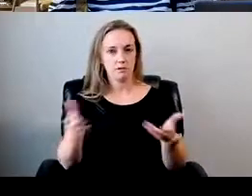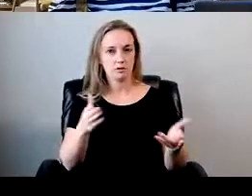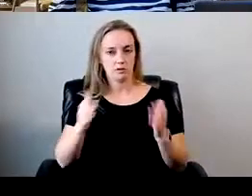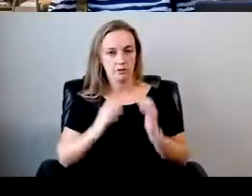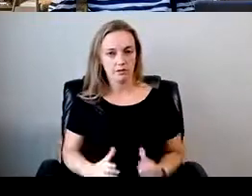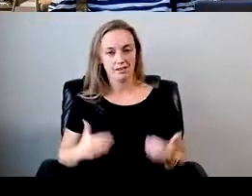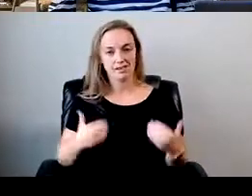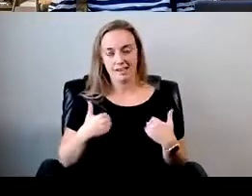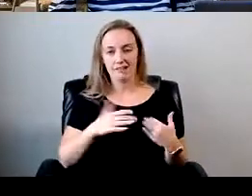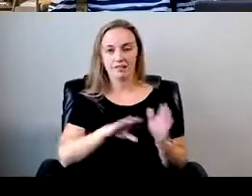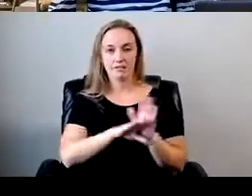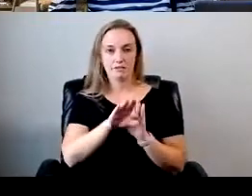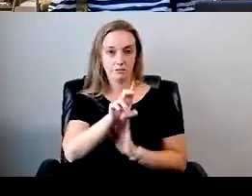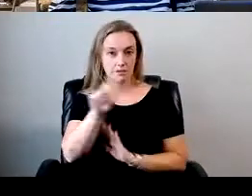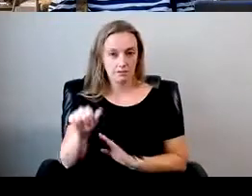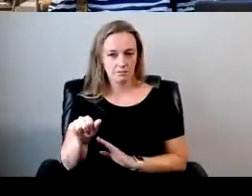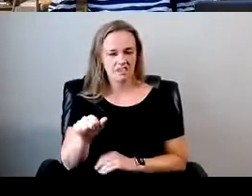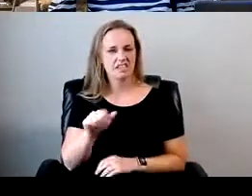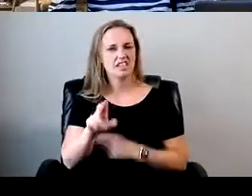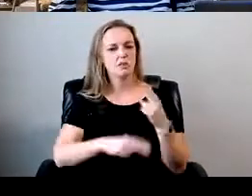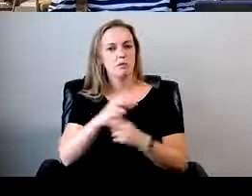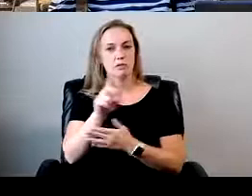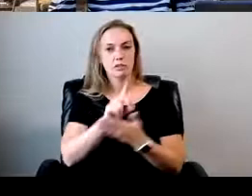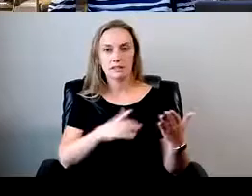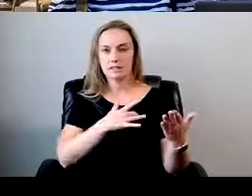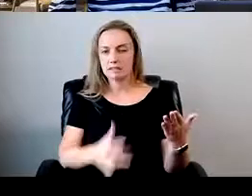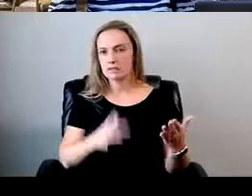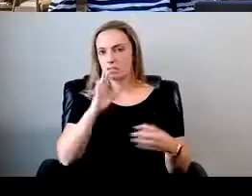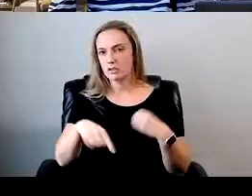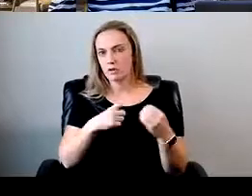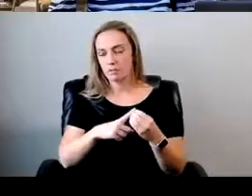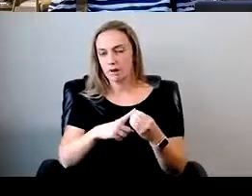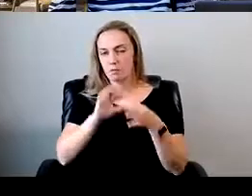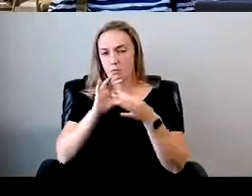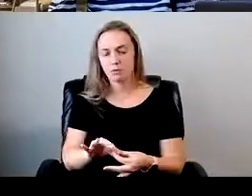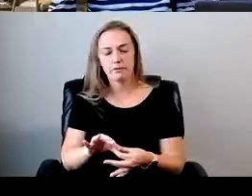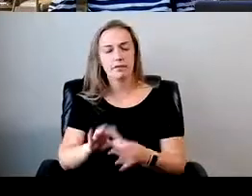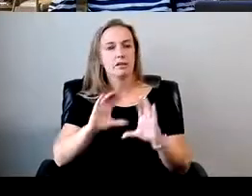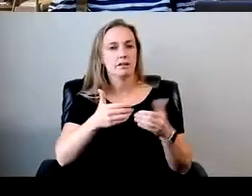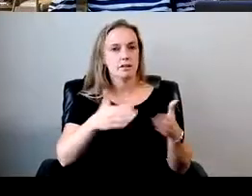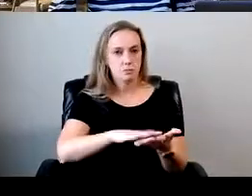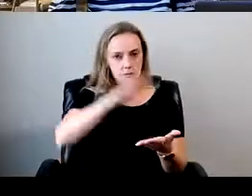Universal designs usually talked about in reference to classroom learning, physical environment rehabilitation,